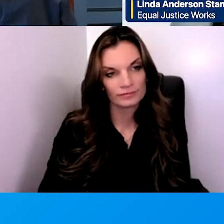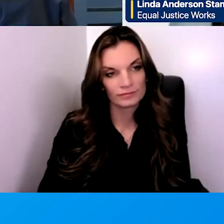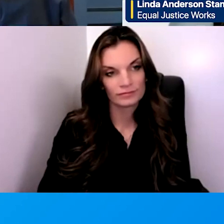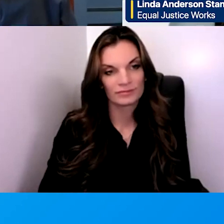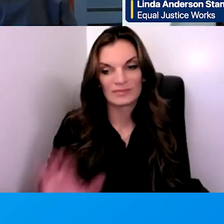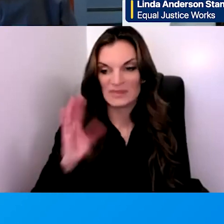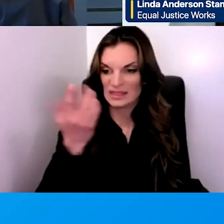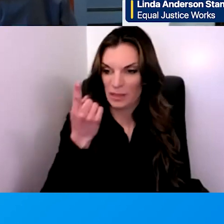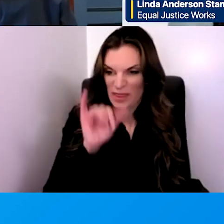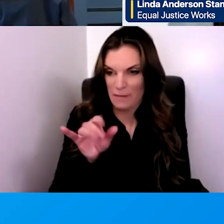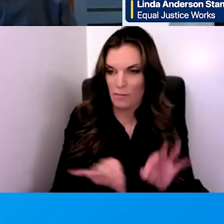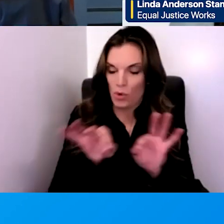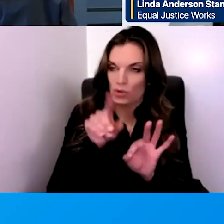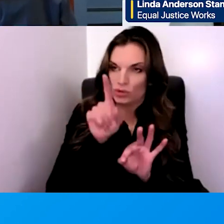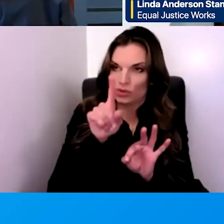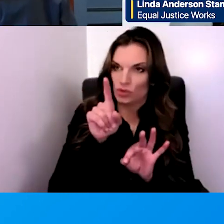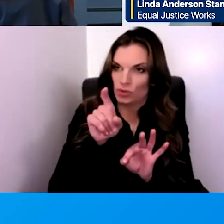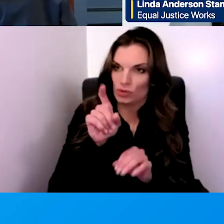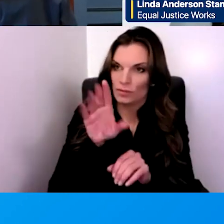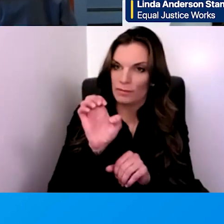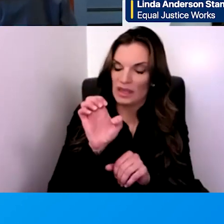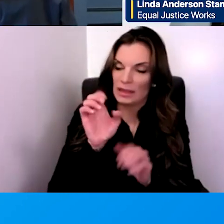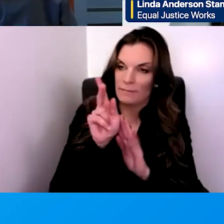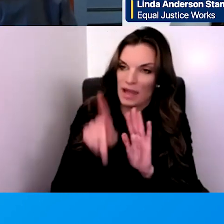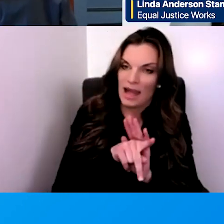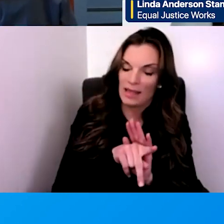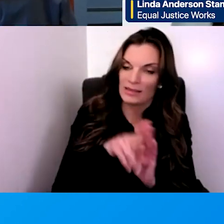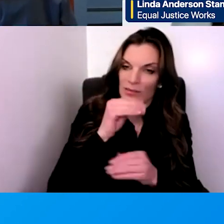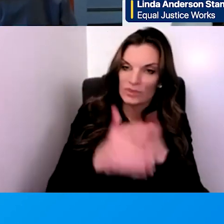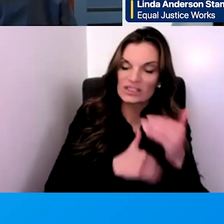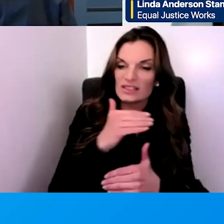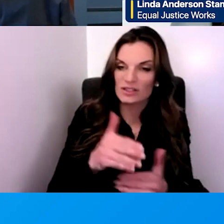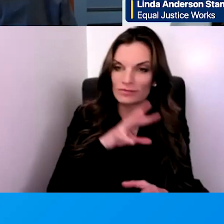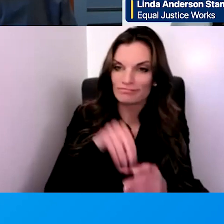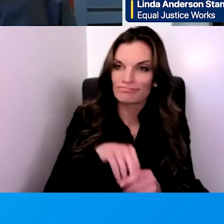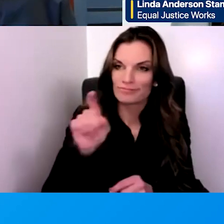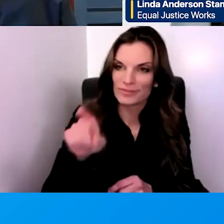important should be a policy and procedure and very clearly